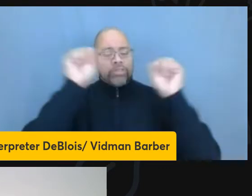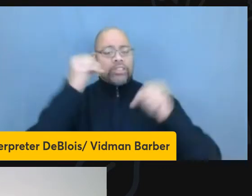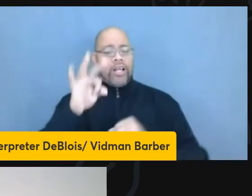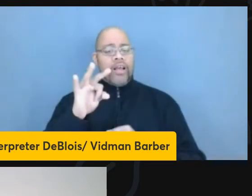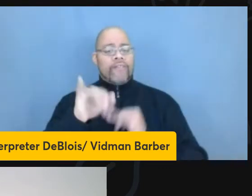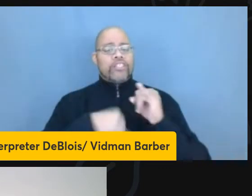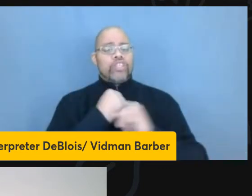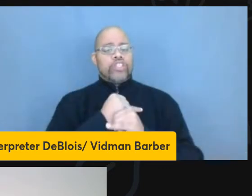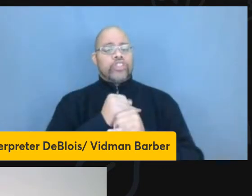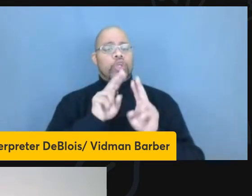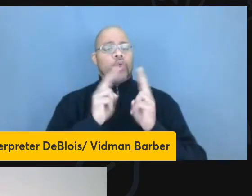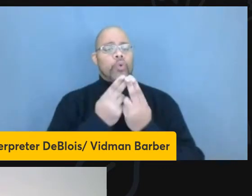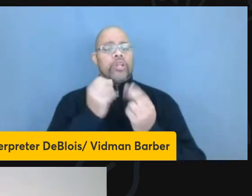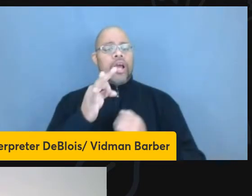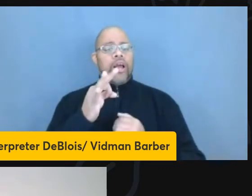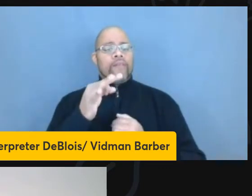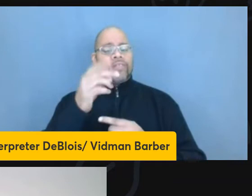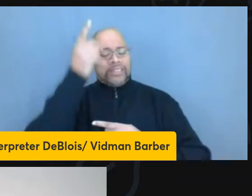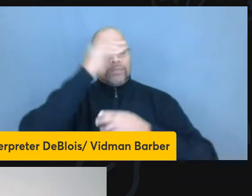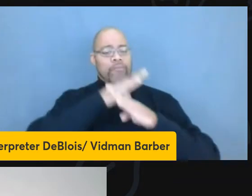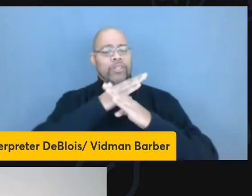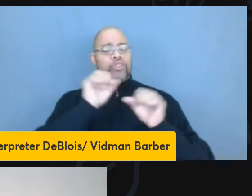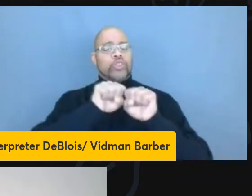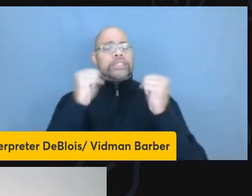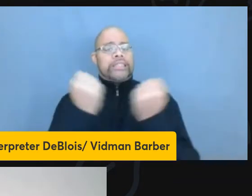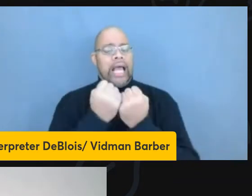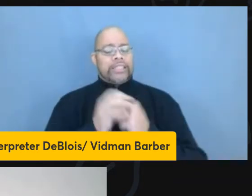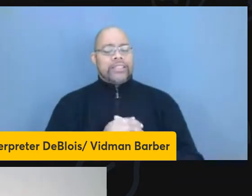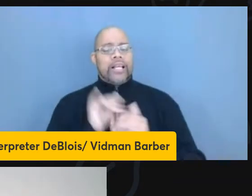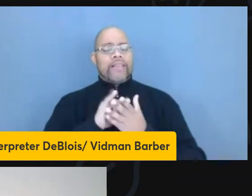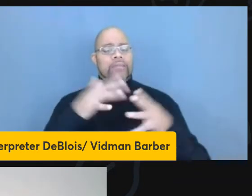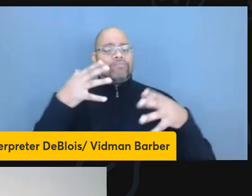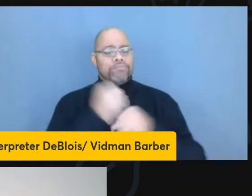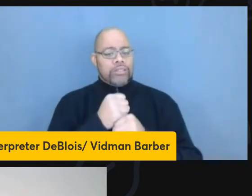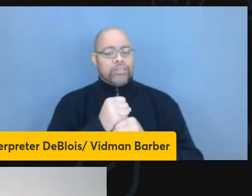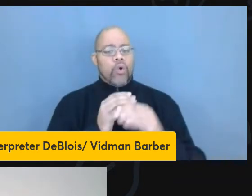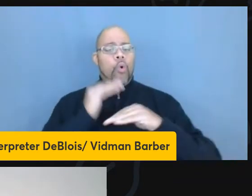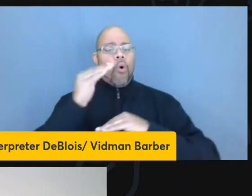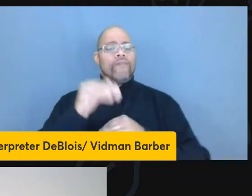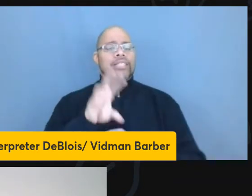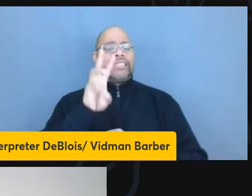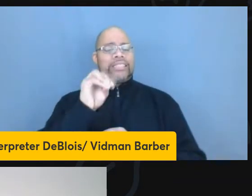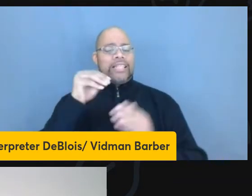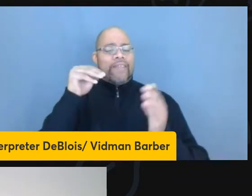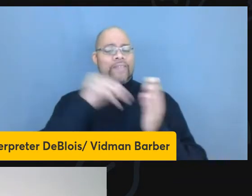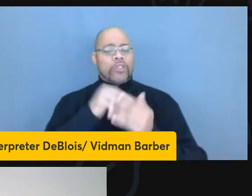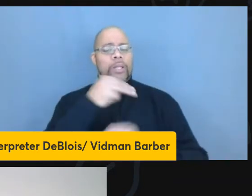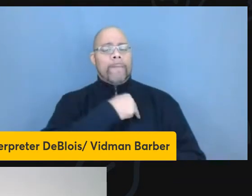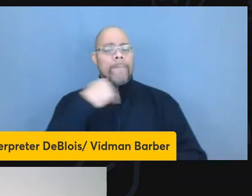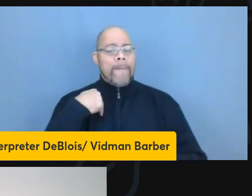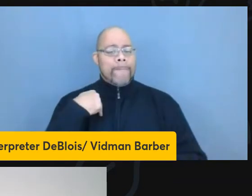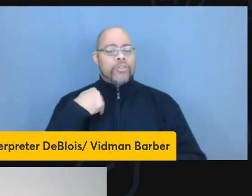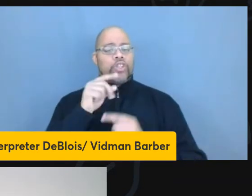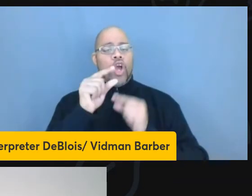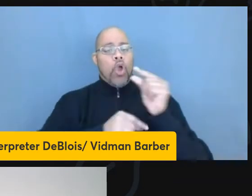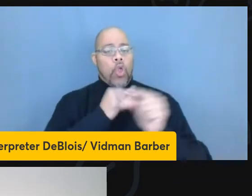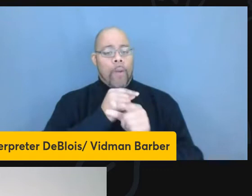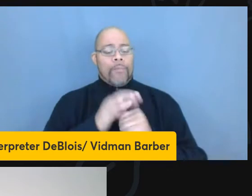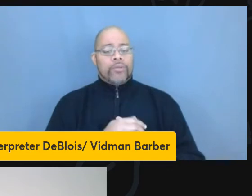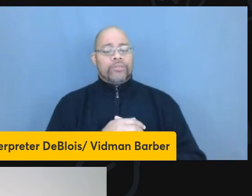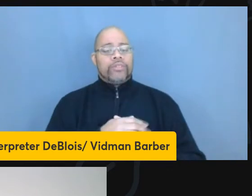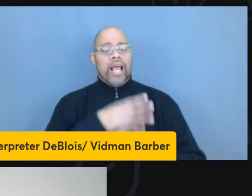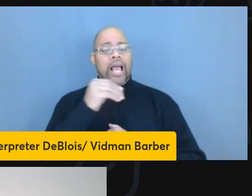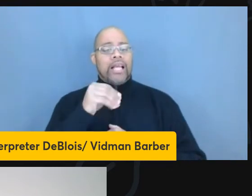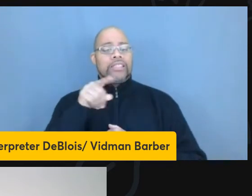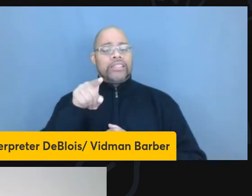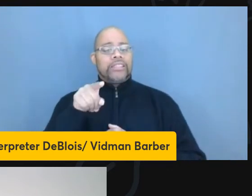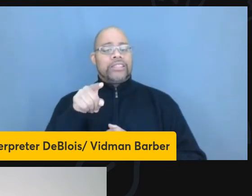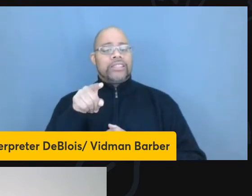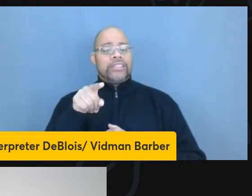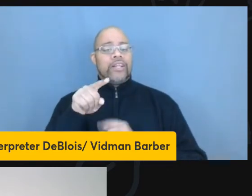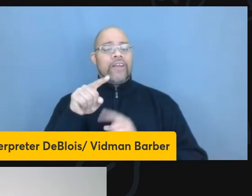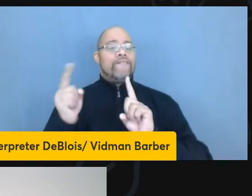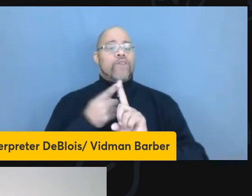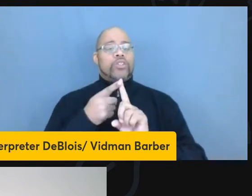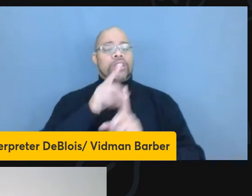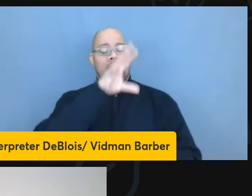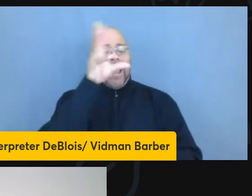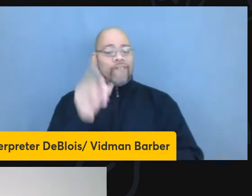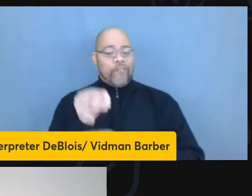Union of immunological societies, which comprises over 60,000 members globally. And she's the she's the first African and only